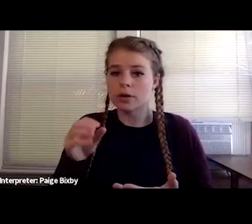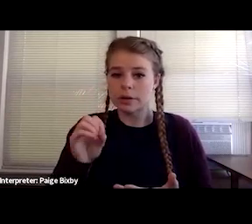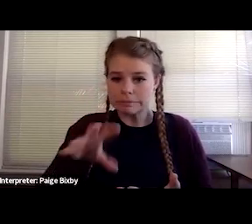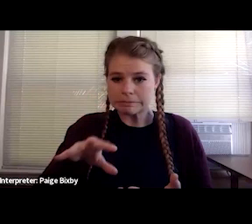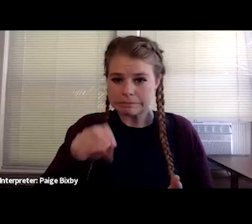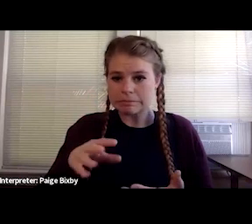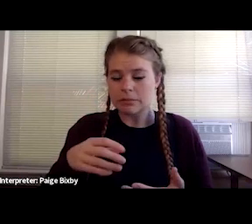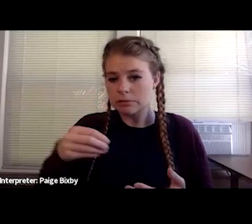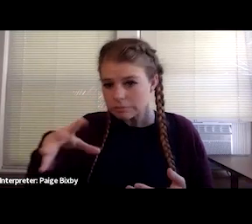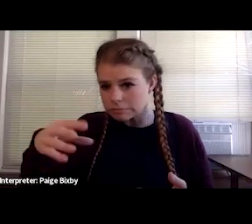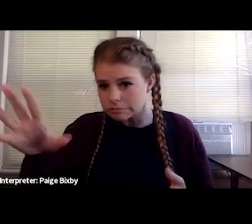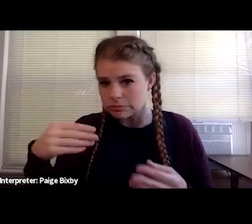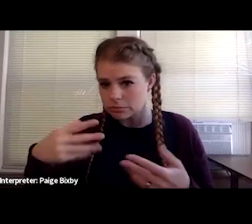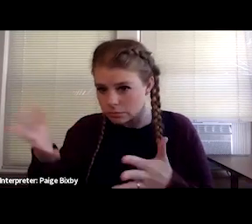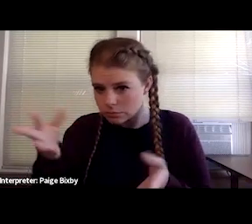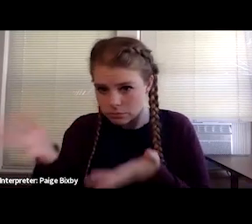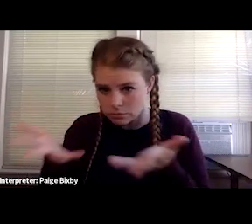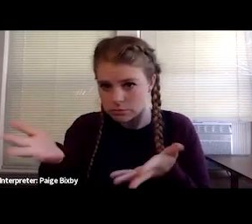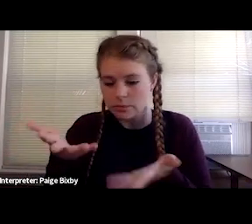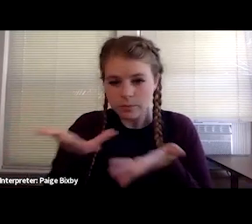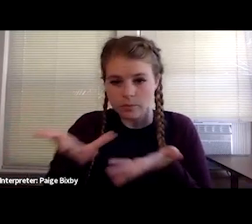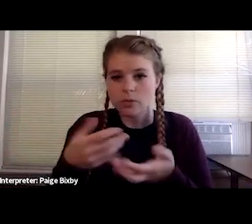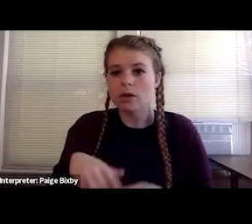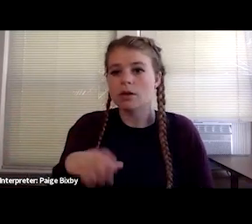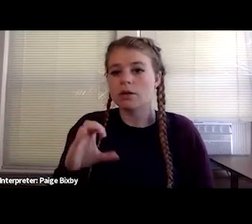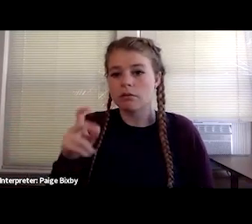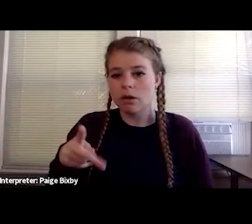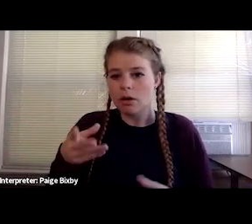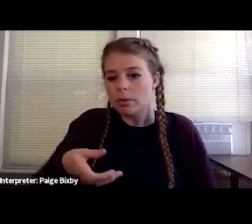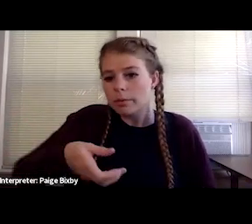I'm just gonna fling it in their face a little bit. I might give a couple of nice jets to the forehead.